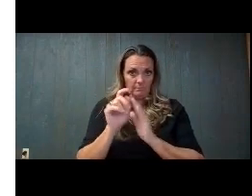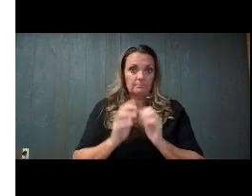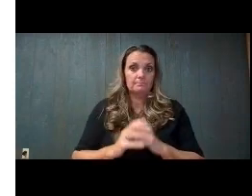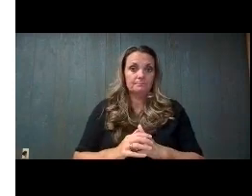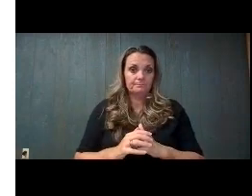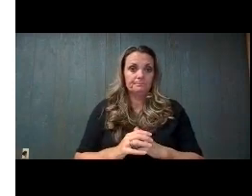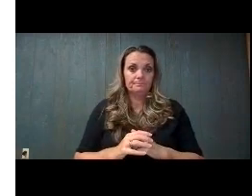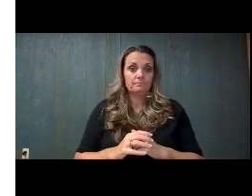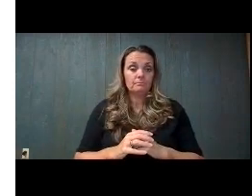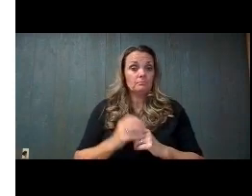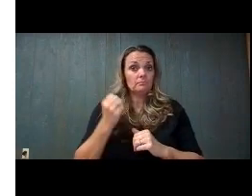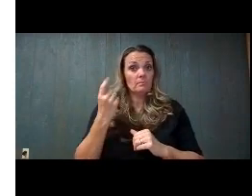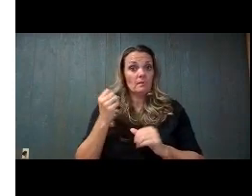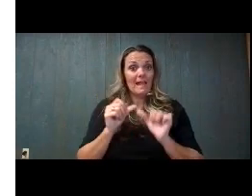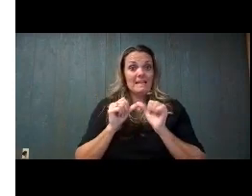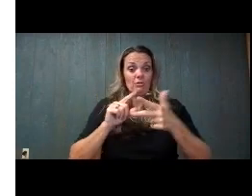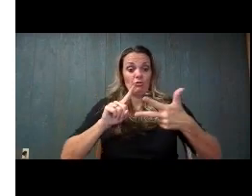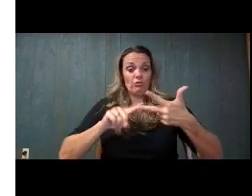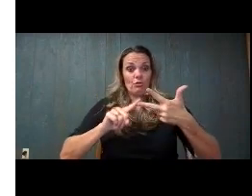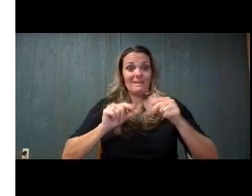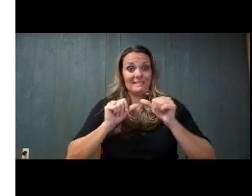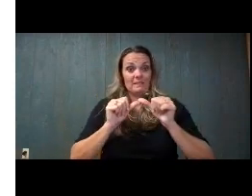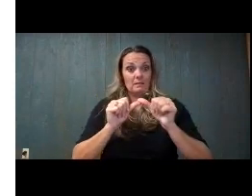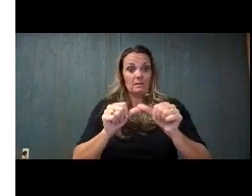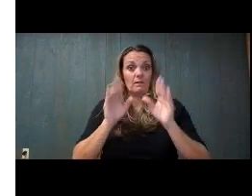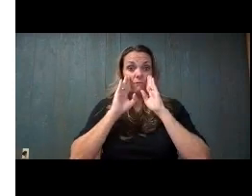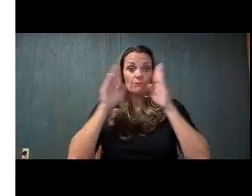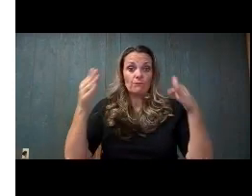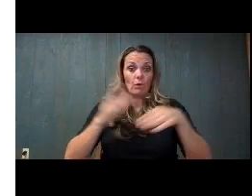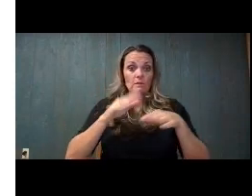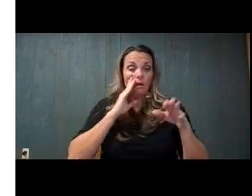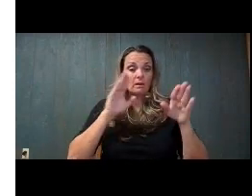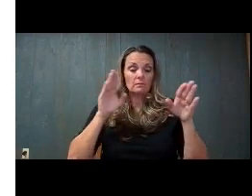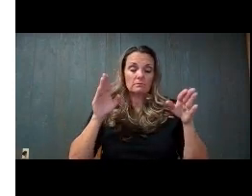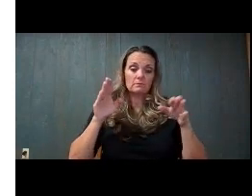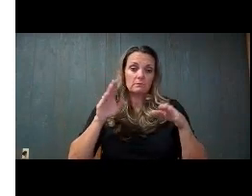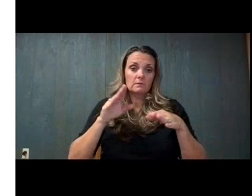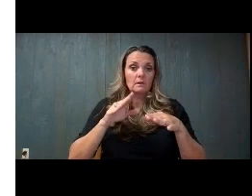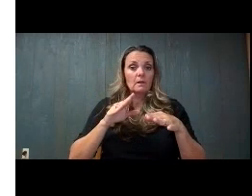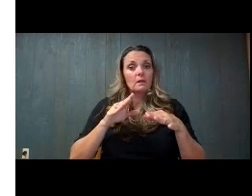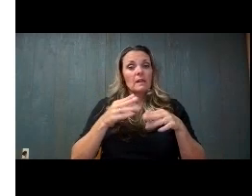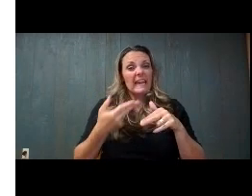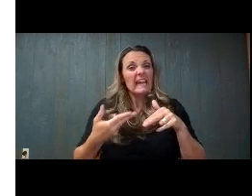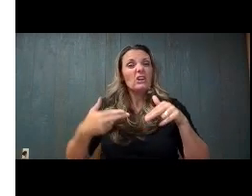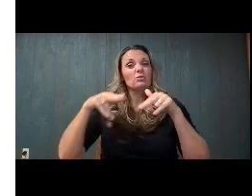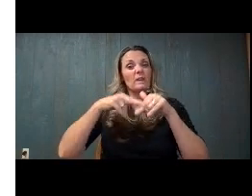Sustainability strategies that focus solely on reliance of increased referrals from VR